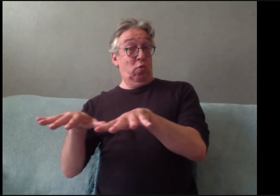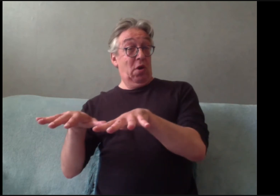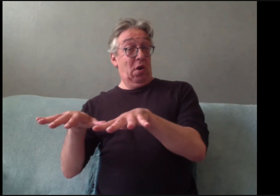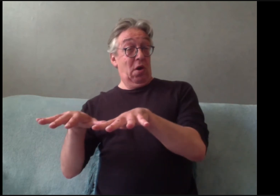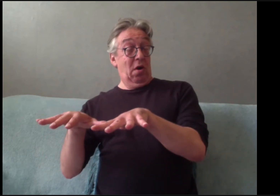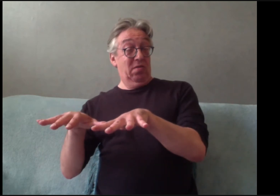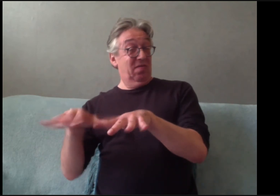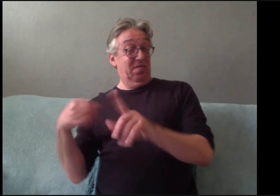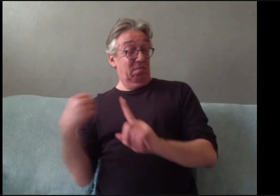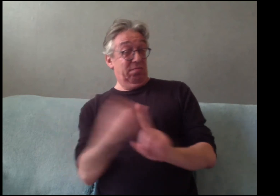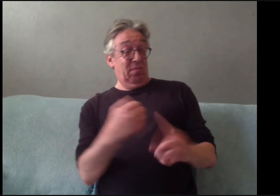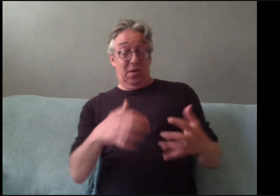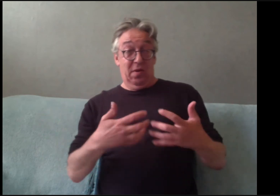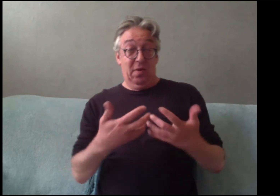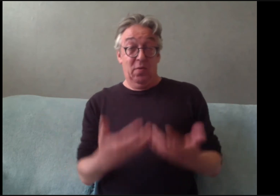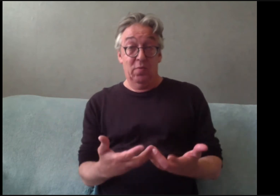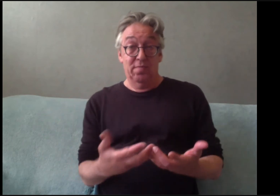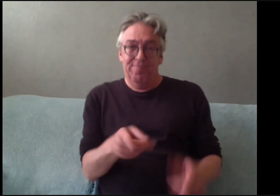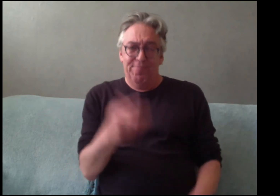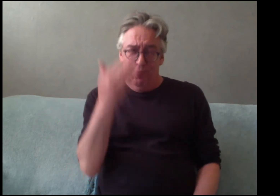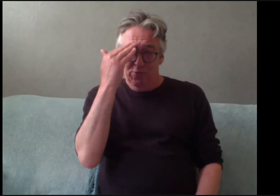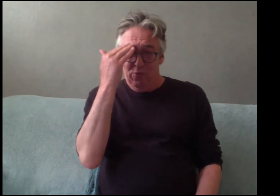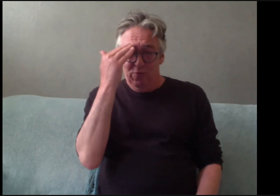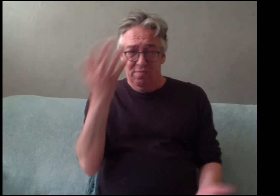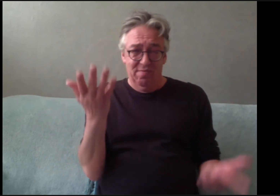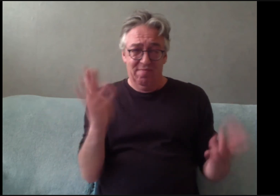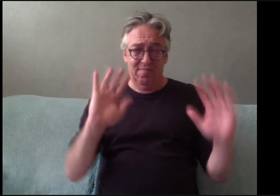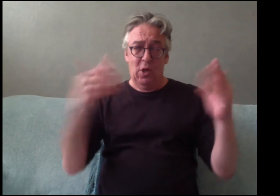Not being able to do their usual activity and going outside